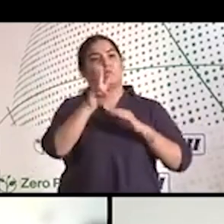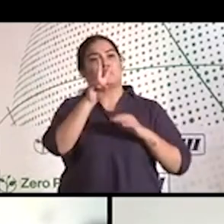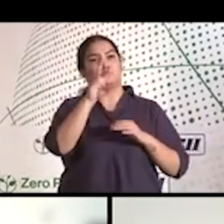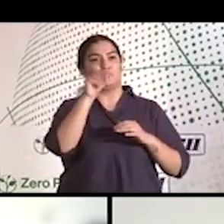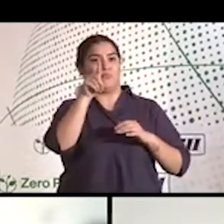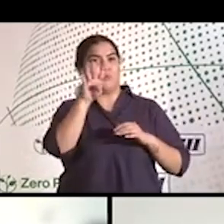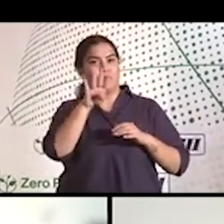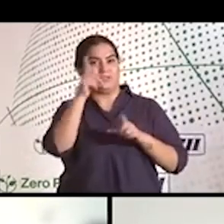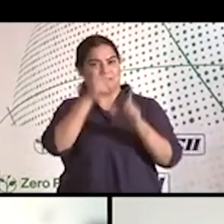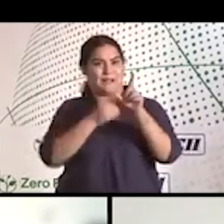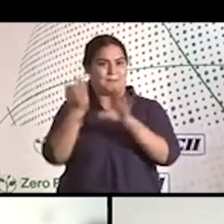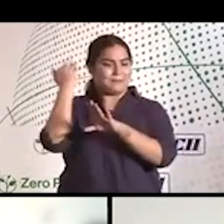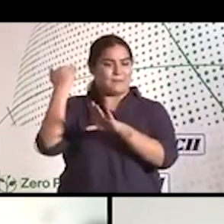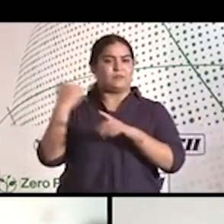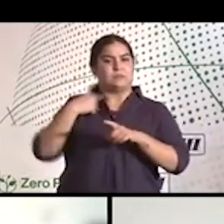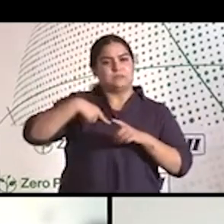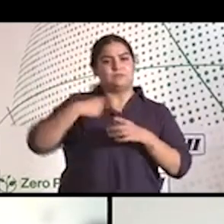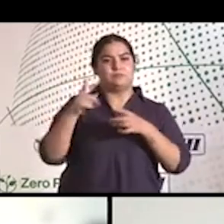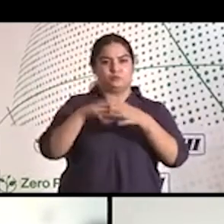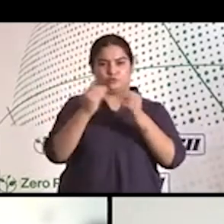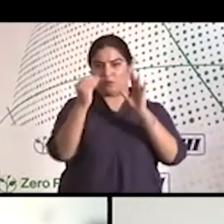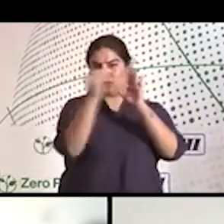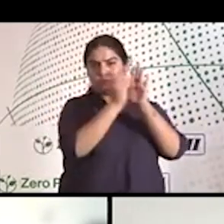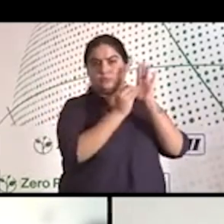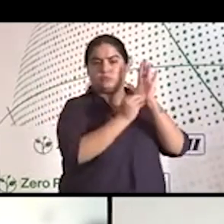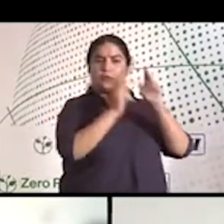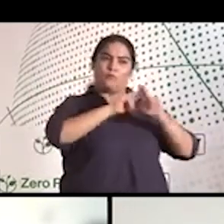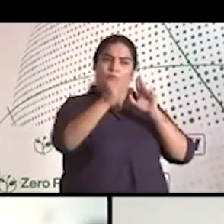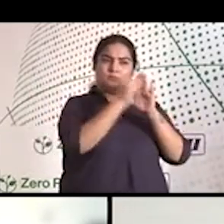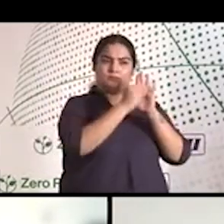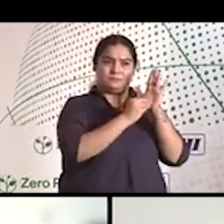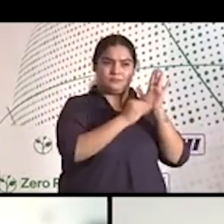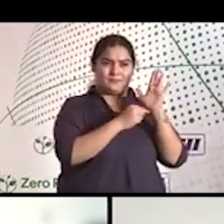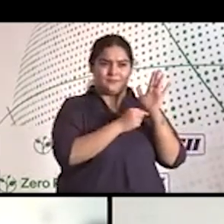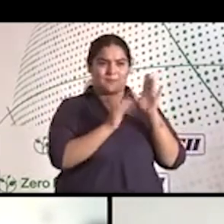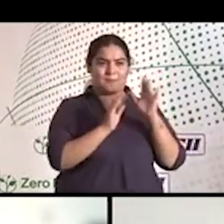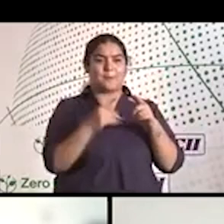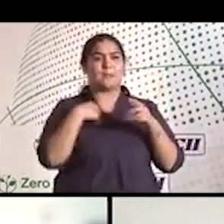what we did, we listed all the types of disabilities